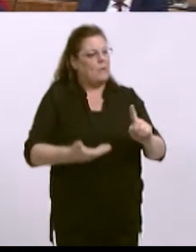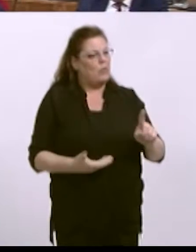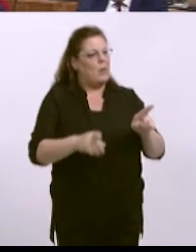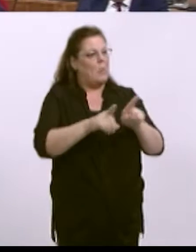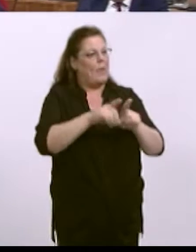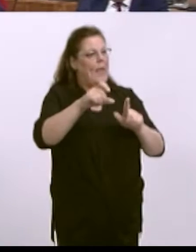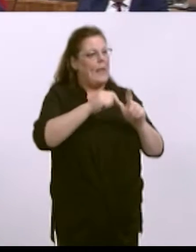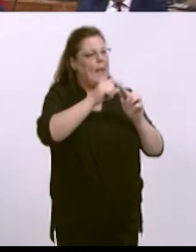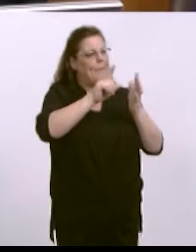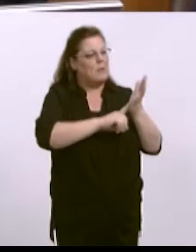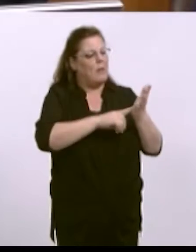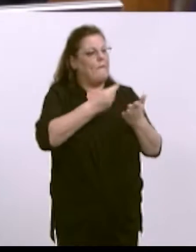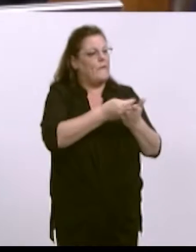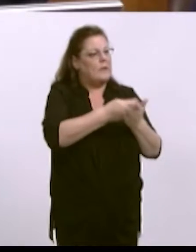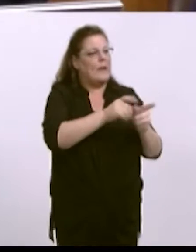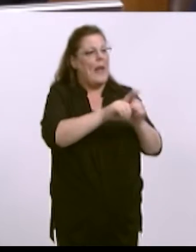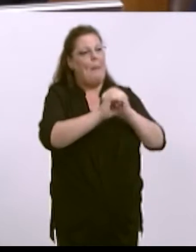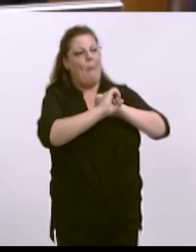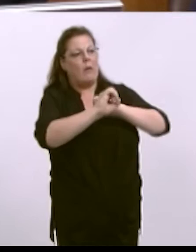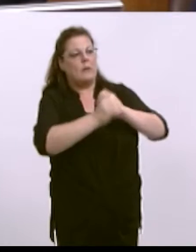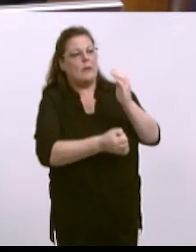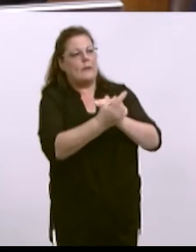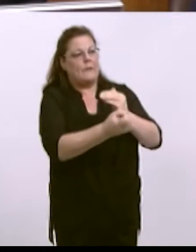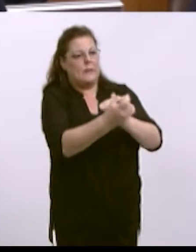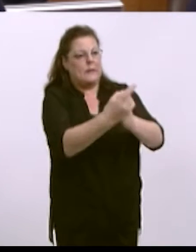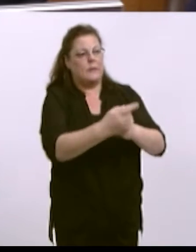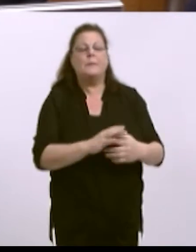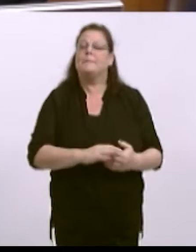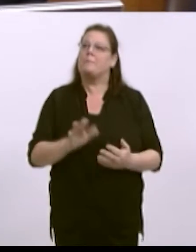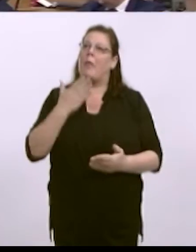along with marketing and promotional activities. Hannah Blythyn: Thank you. On Friday I was